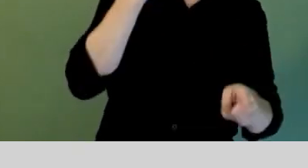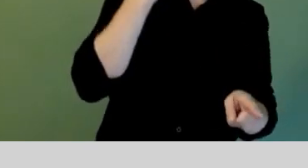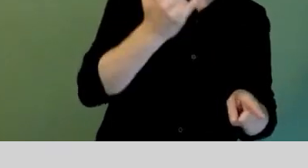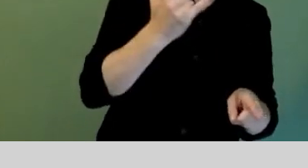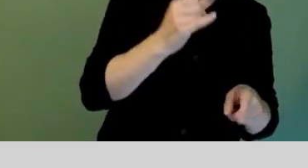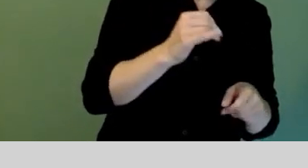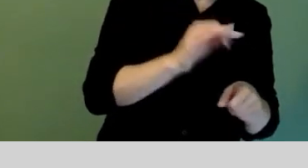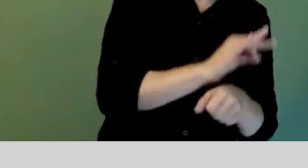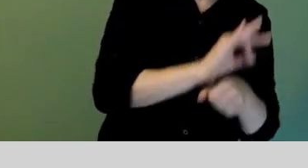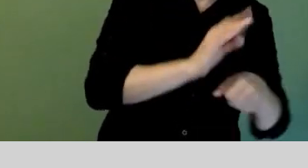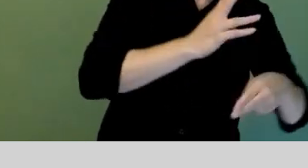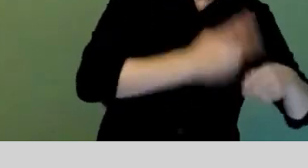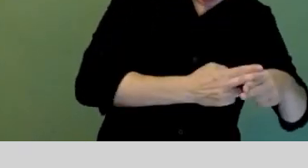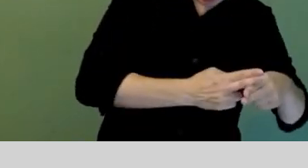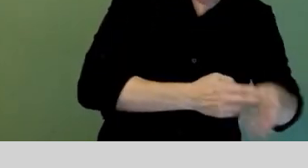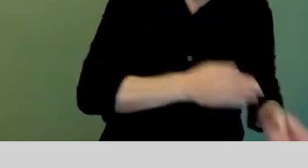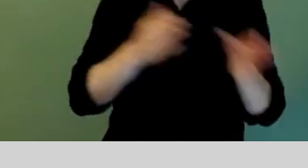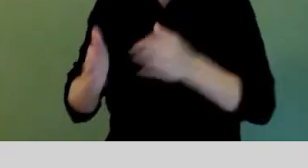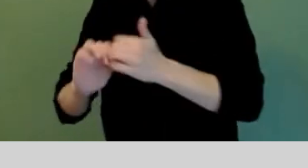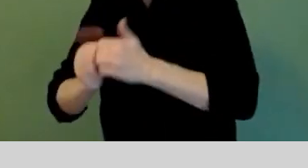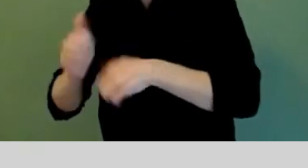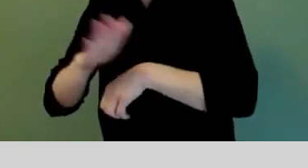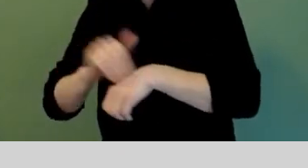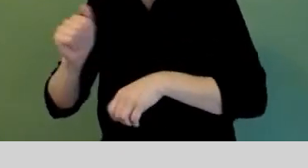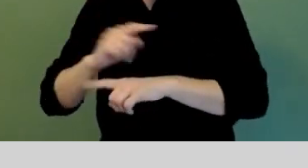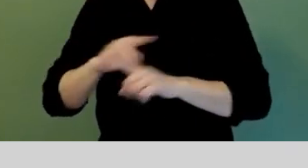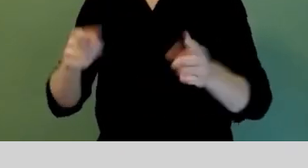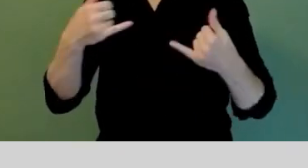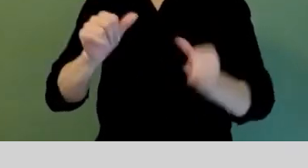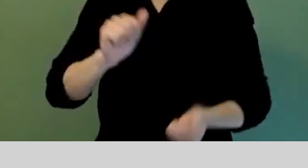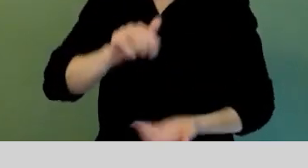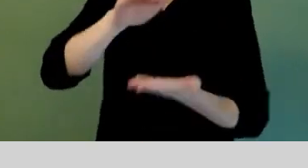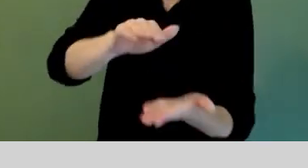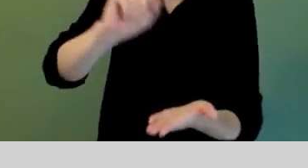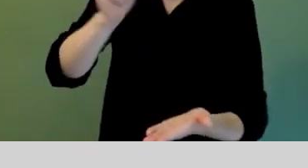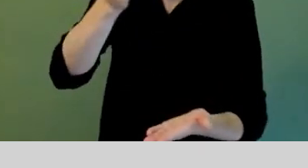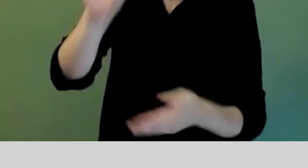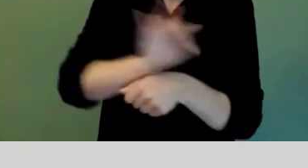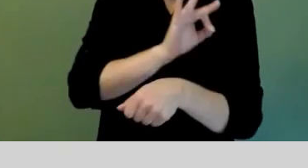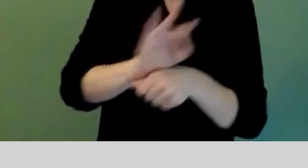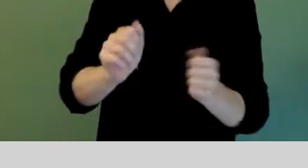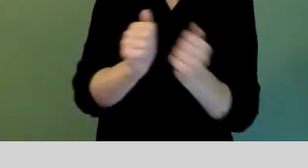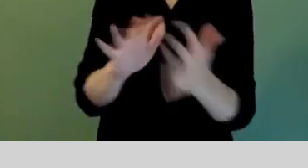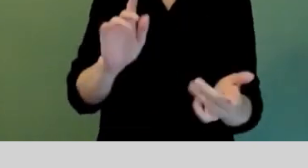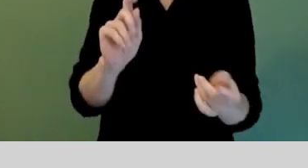this decorator still returns the original function unaltered which means you can call it to directly unit tested.